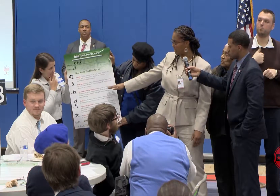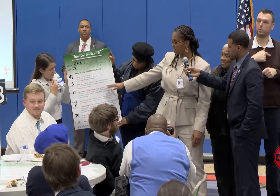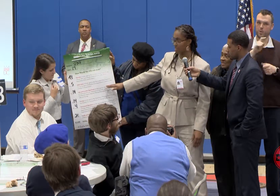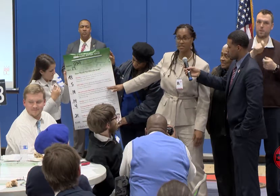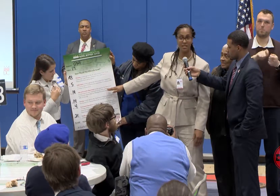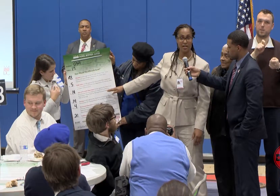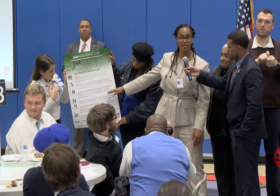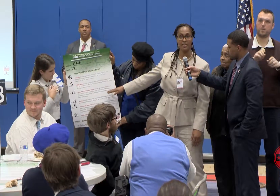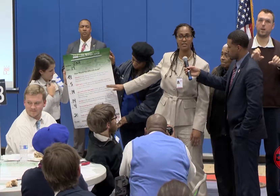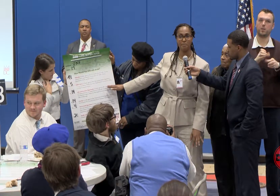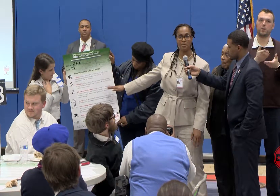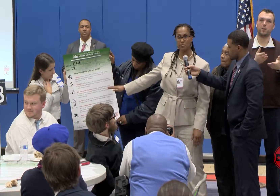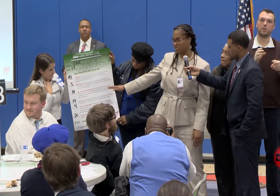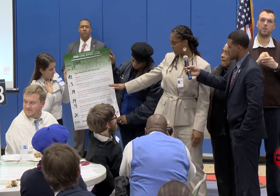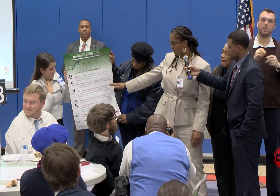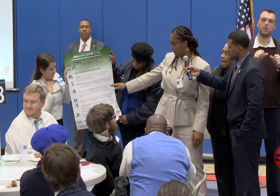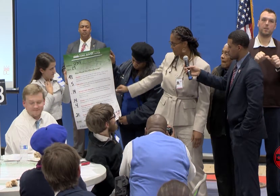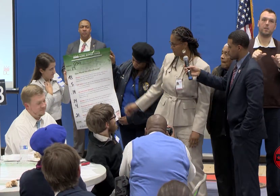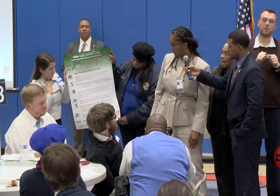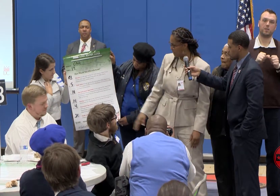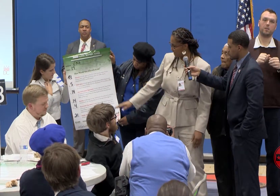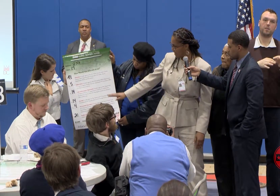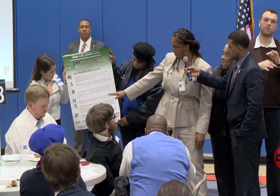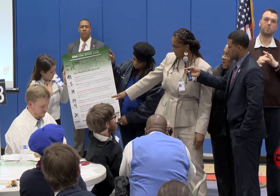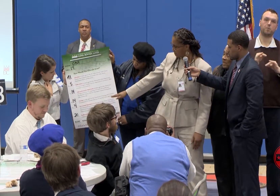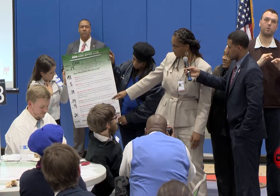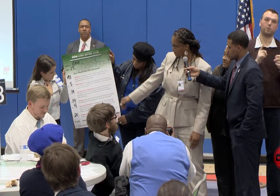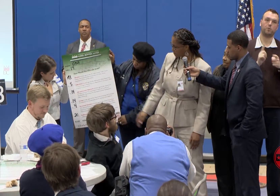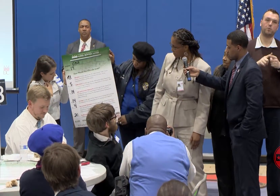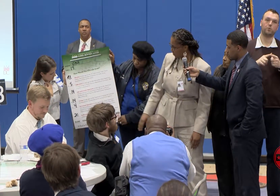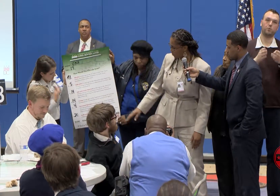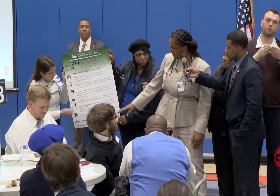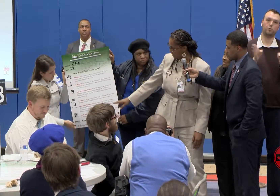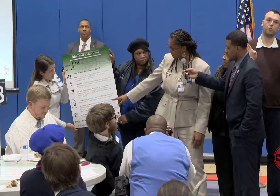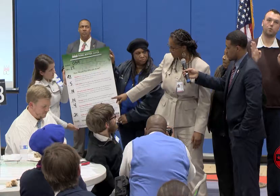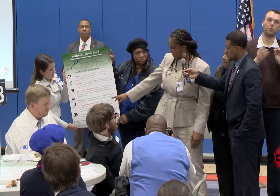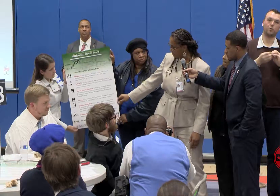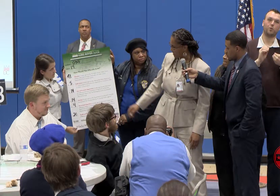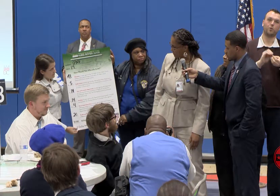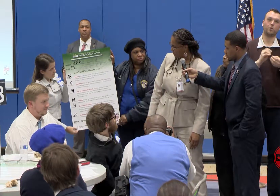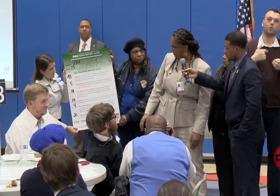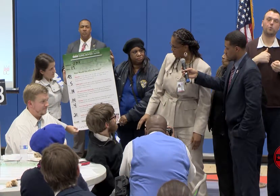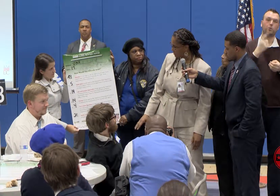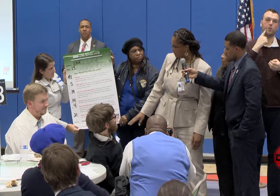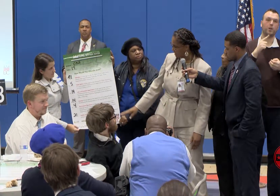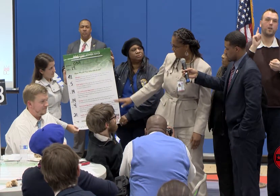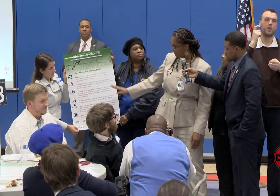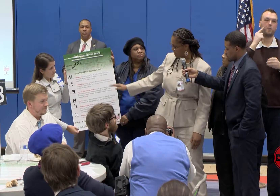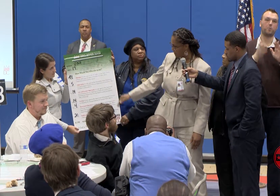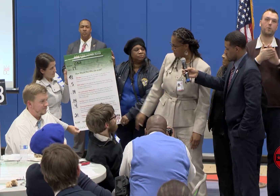THINGS IN THIS AREA AS OPPOSED TO JUST A BLANKET. AND THEN WE THINK THAT GOVERNMENT OPERATIONS AND PUBLIC